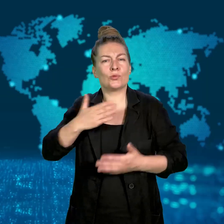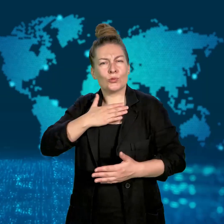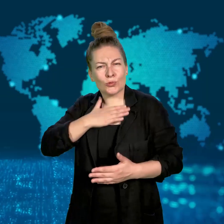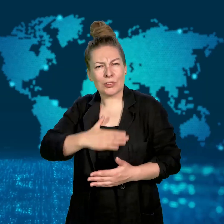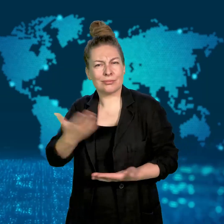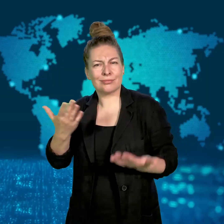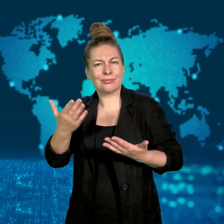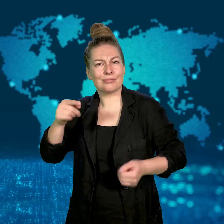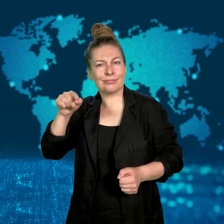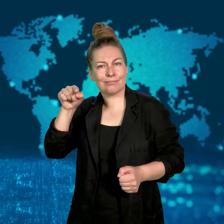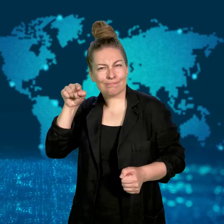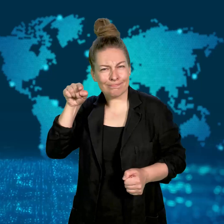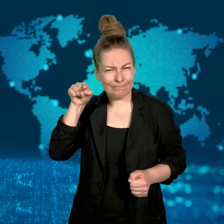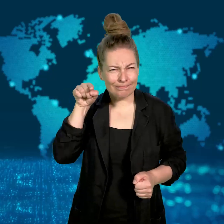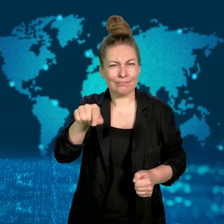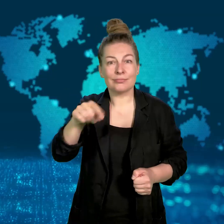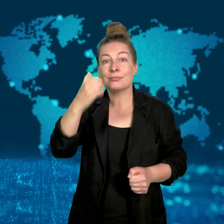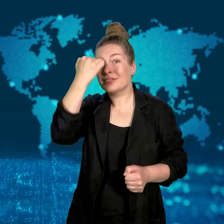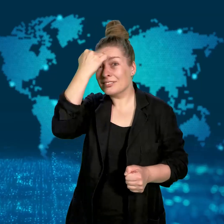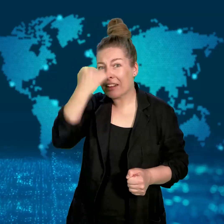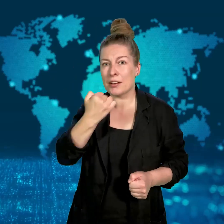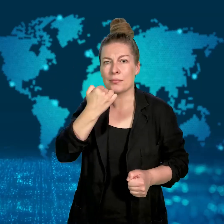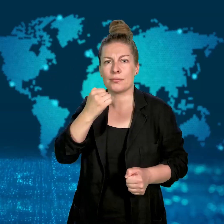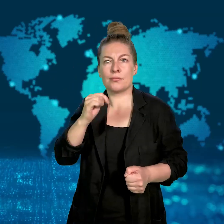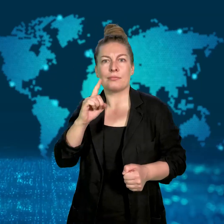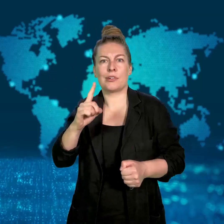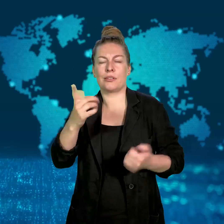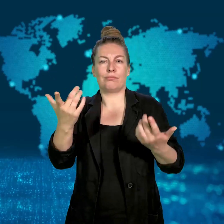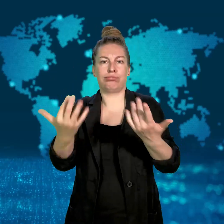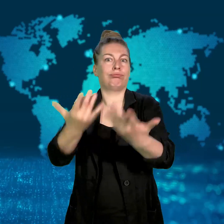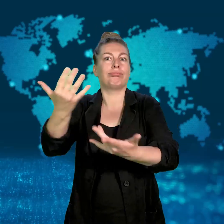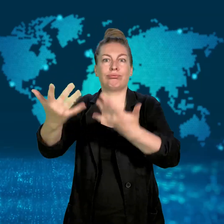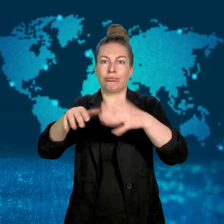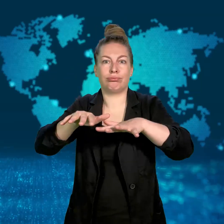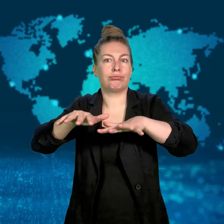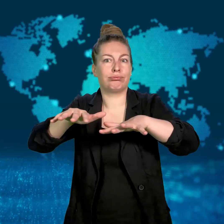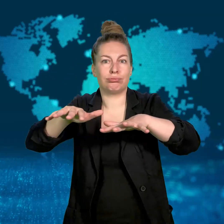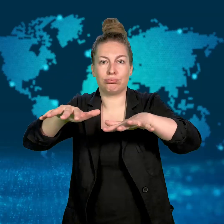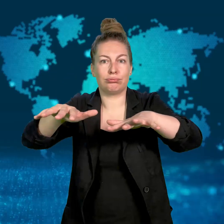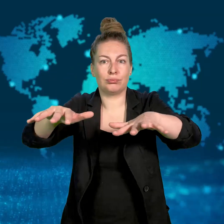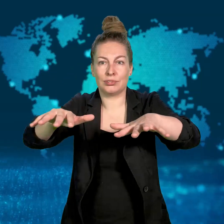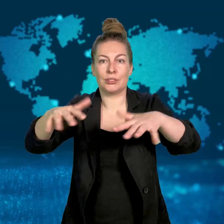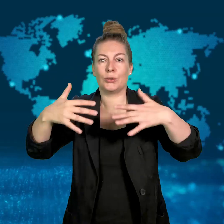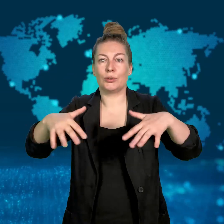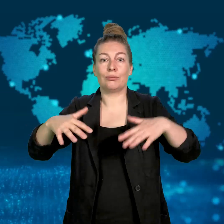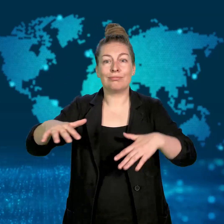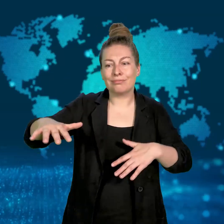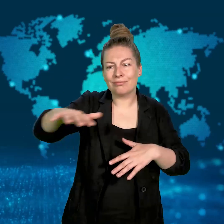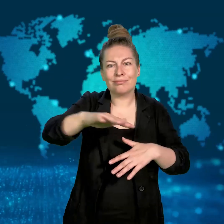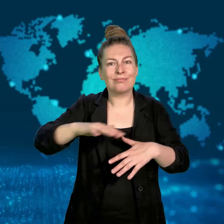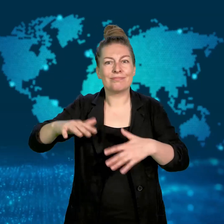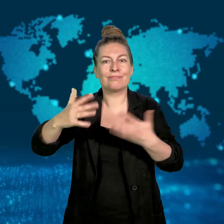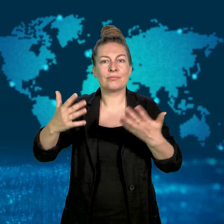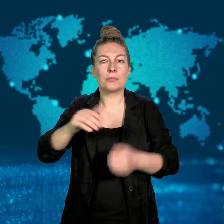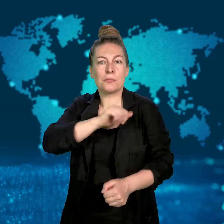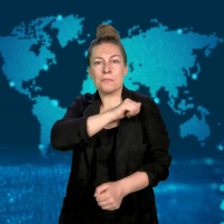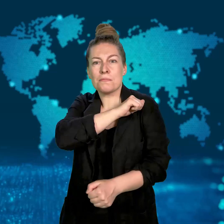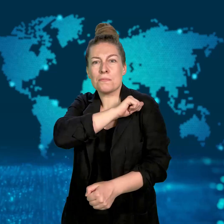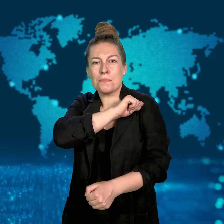The fire set off a blaze in a tent camp that has